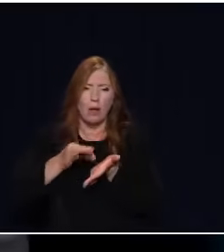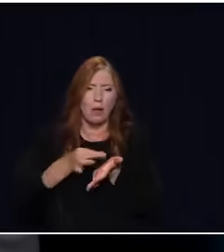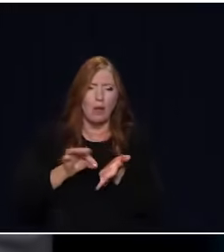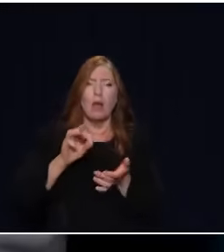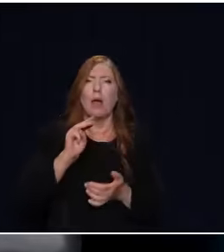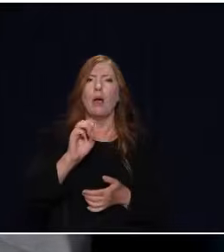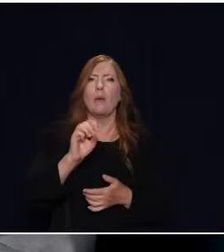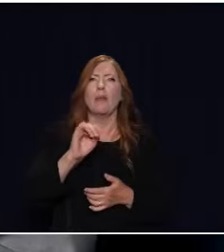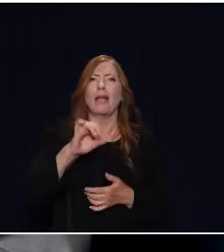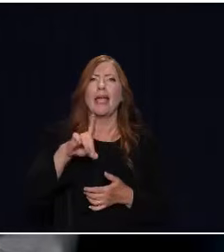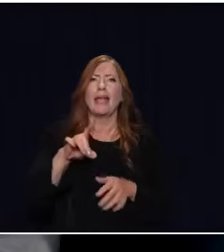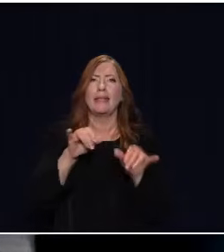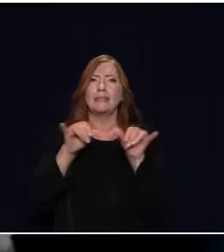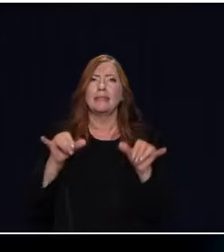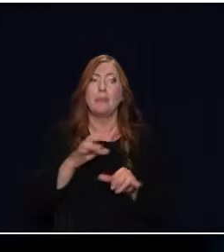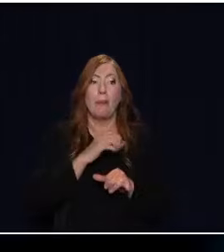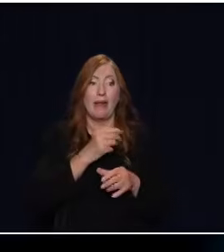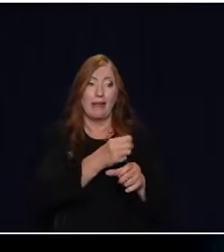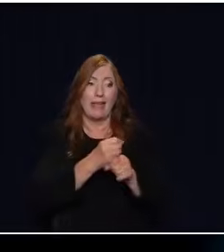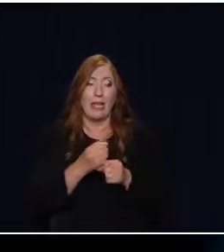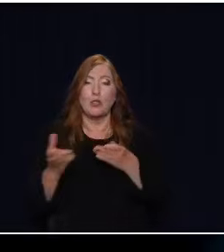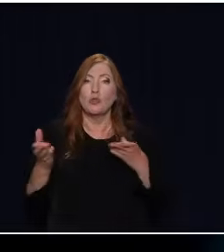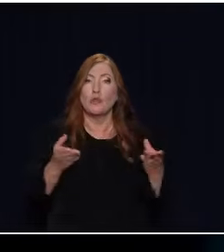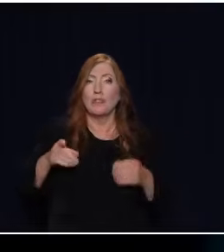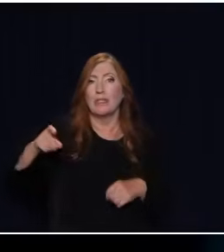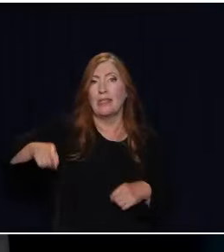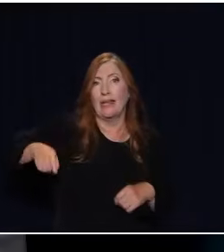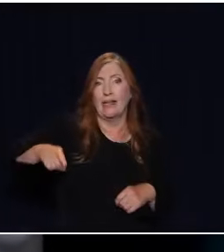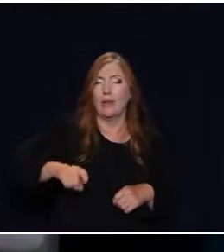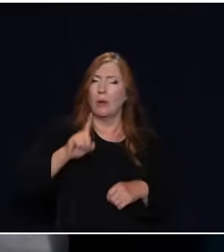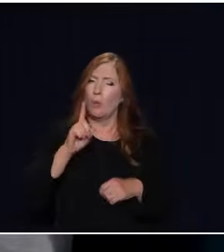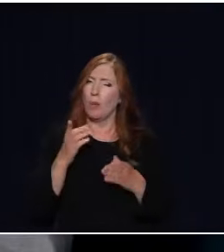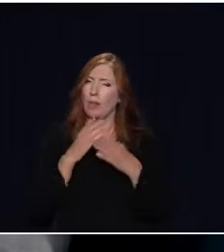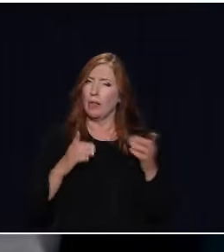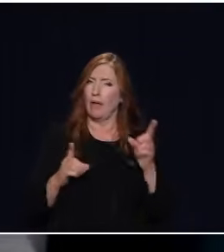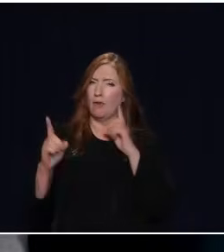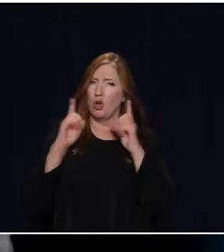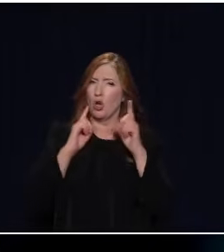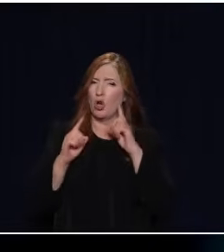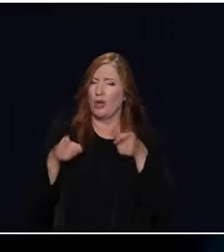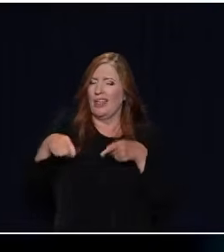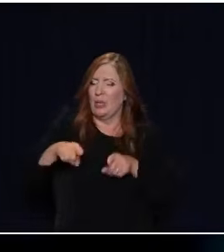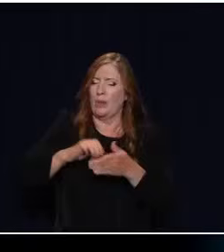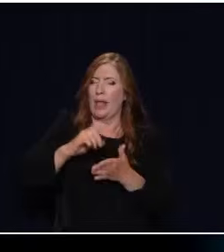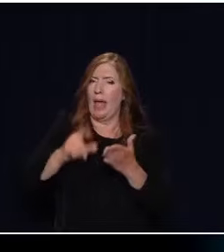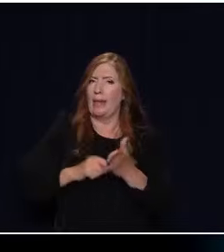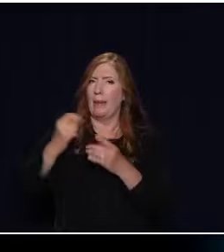DISABILITIES. I HAVE HELPED THEM NAVIGATE OUR MEDICAID SYSTEM AND BEING ABLE